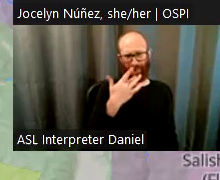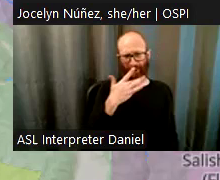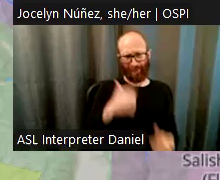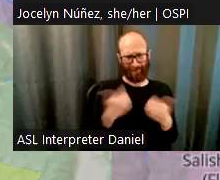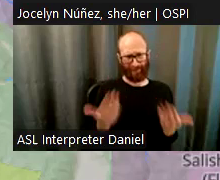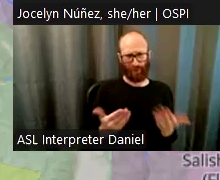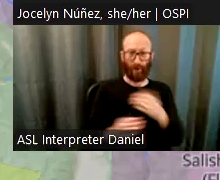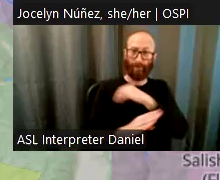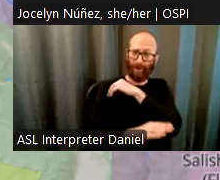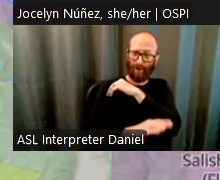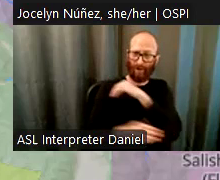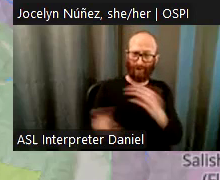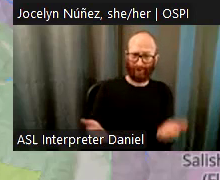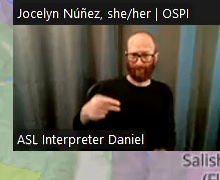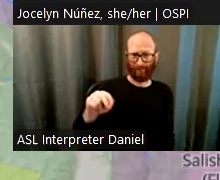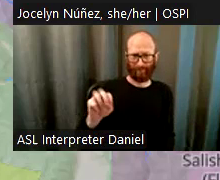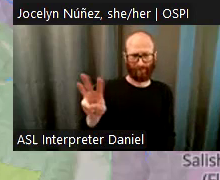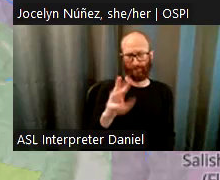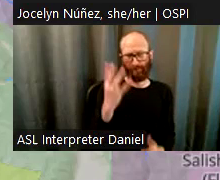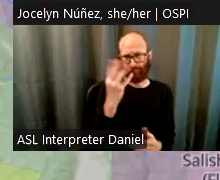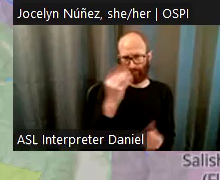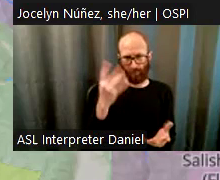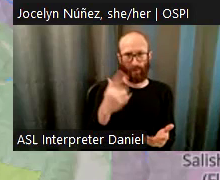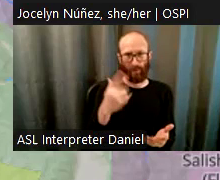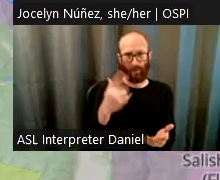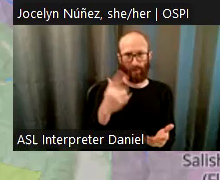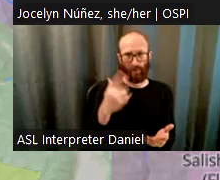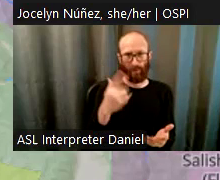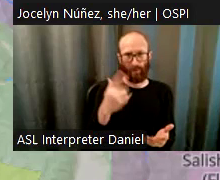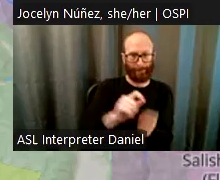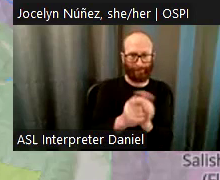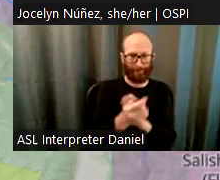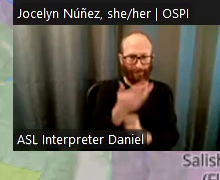Northwest is so beautiful and I can already see the leaves turning and with school starting,